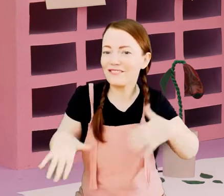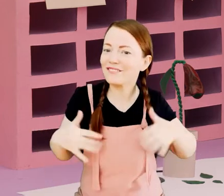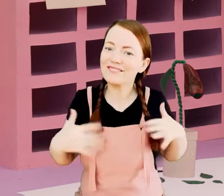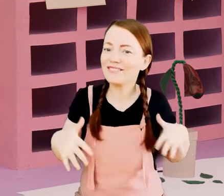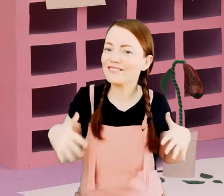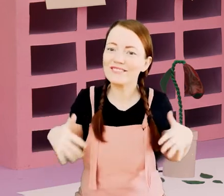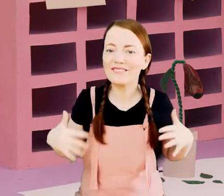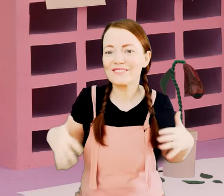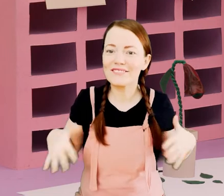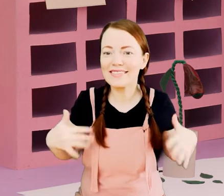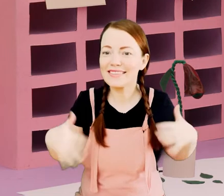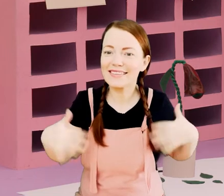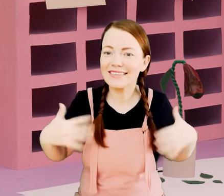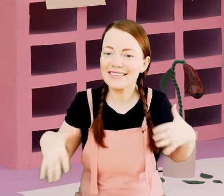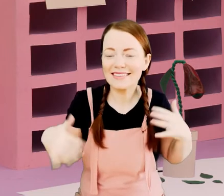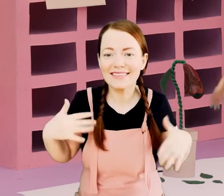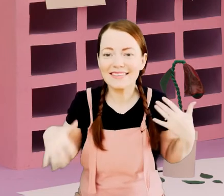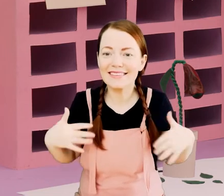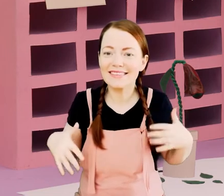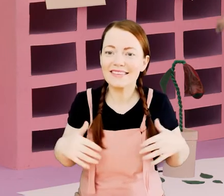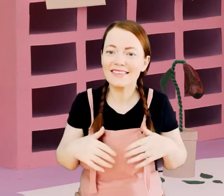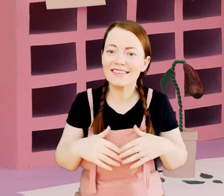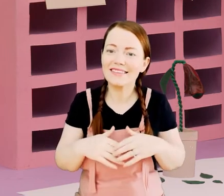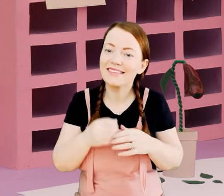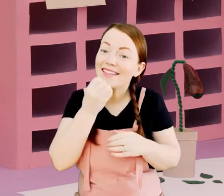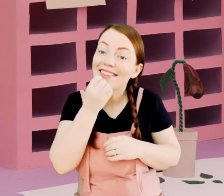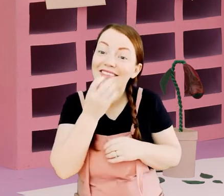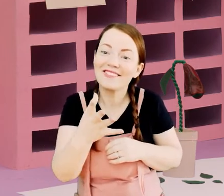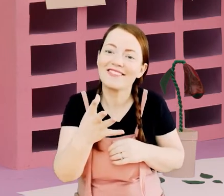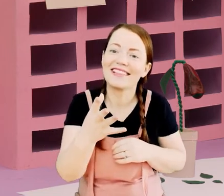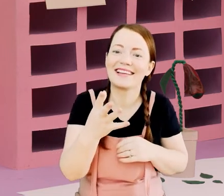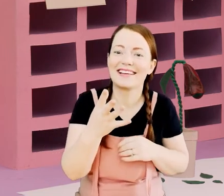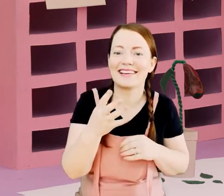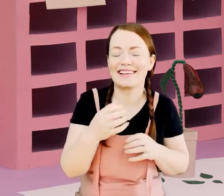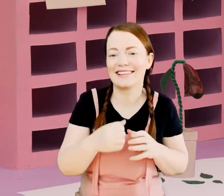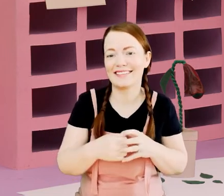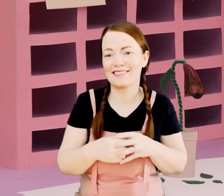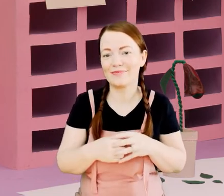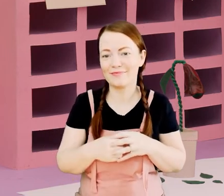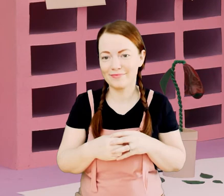Shake, shake, shake shake shake! Lovely...